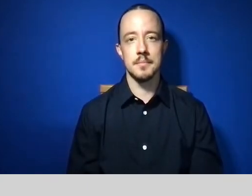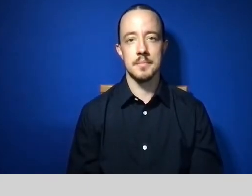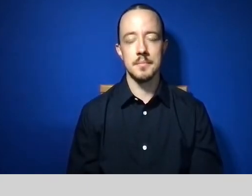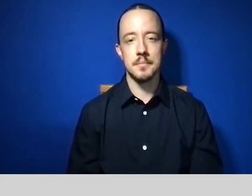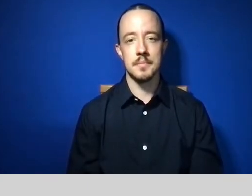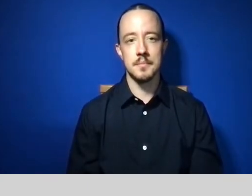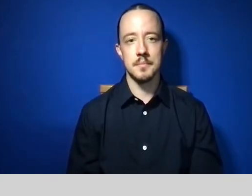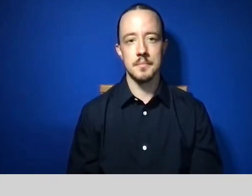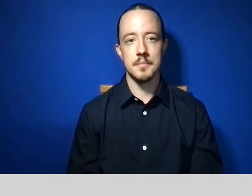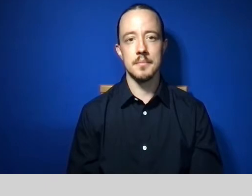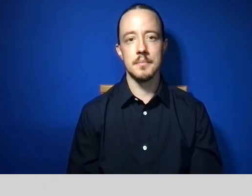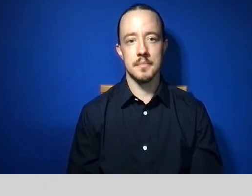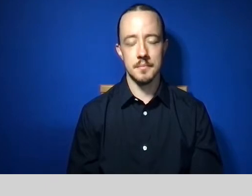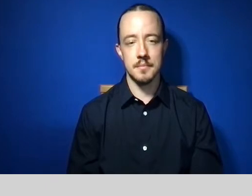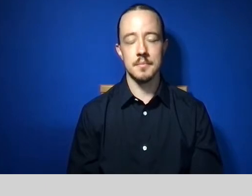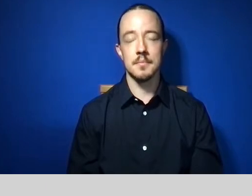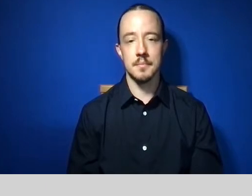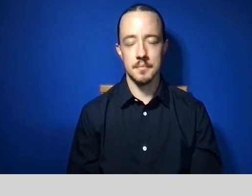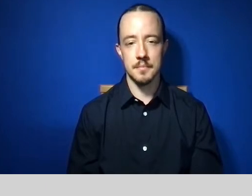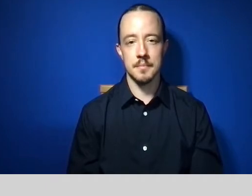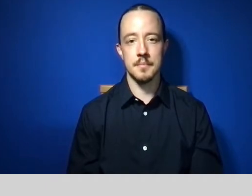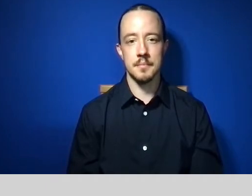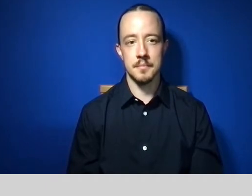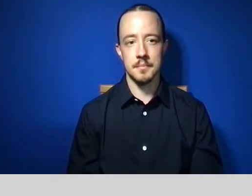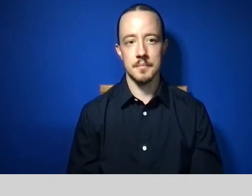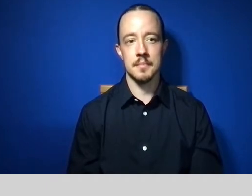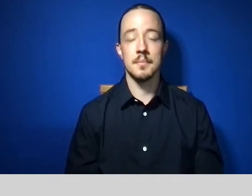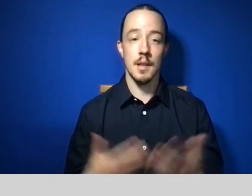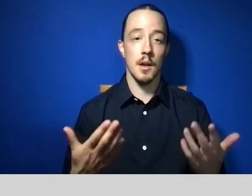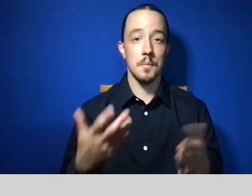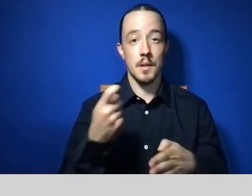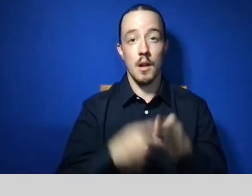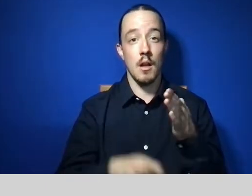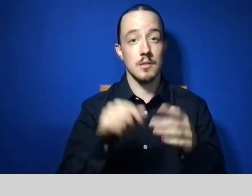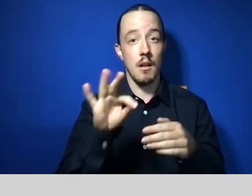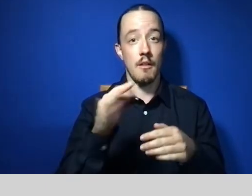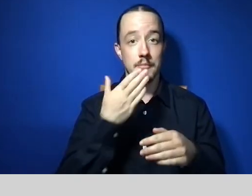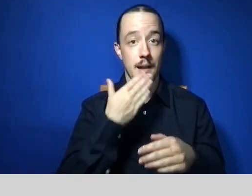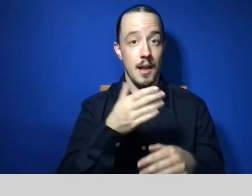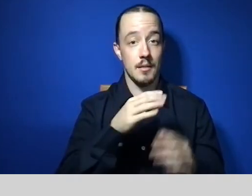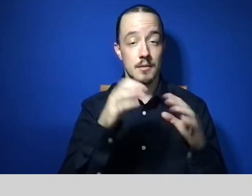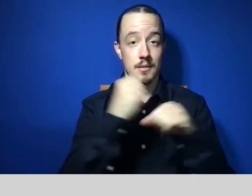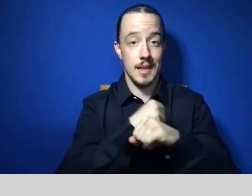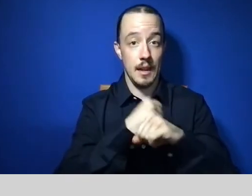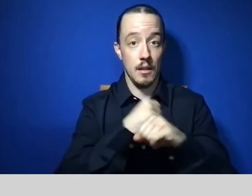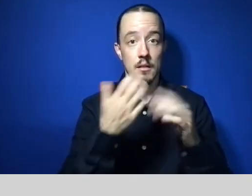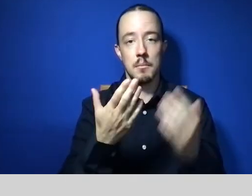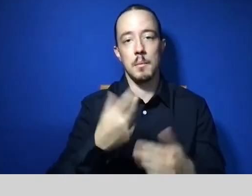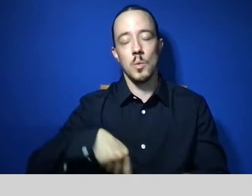So lots of costs to this poor data quality. We may only notice a couple of these,